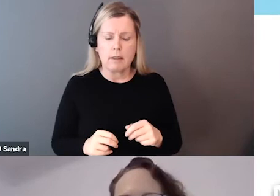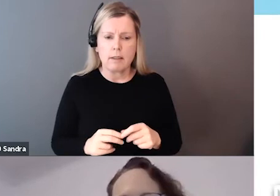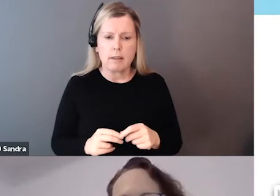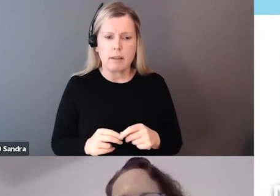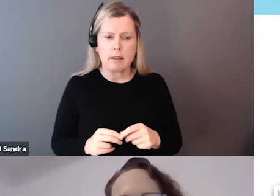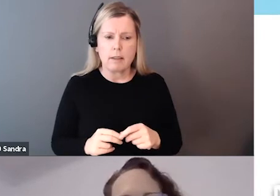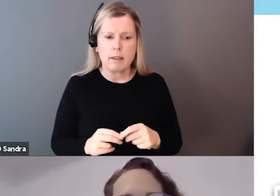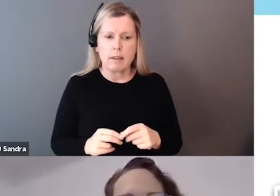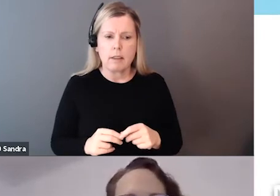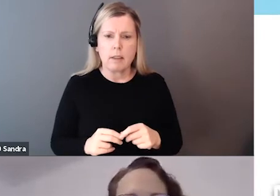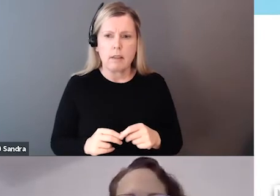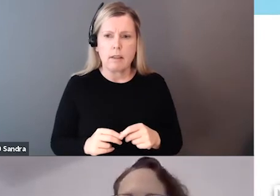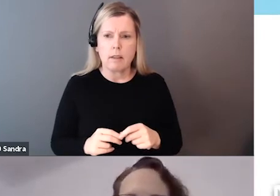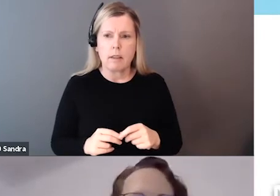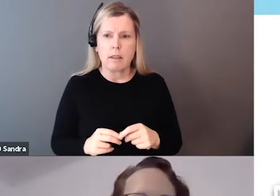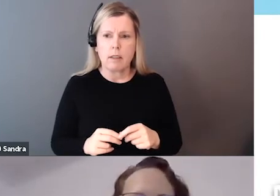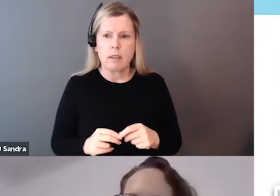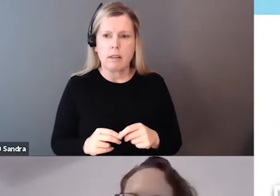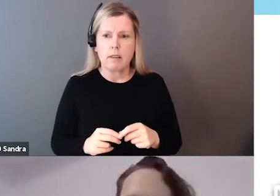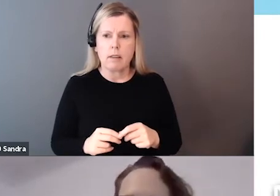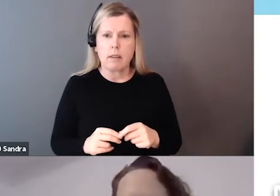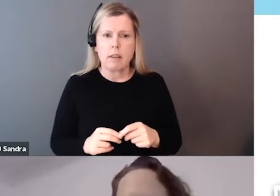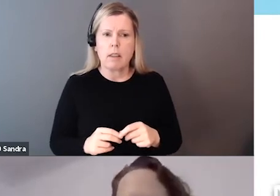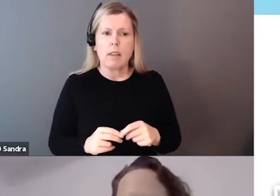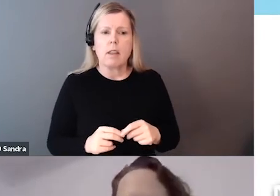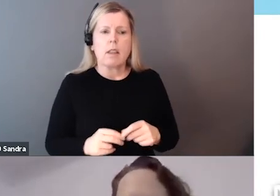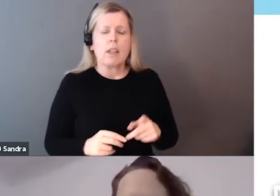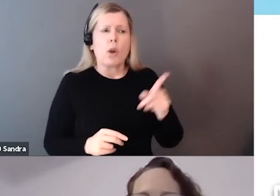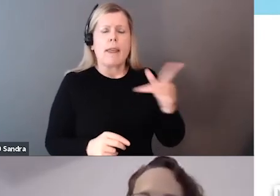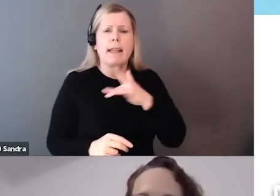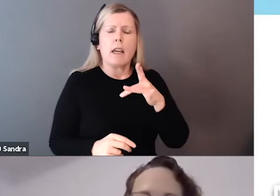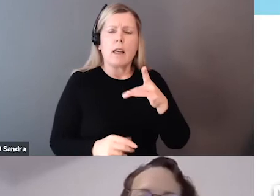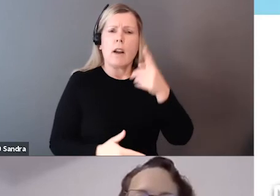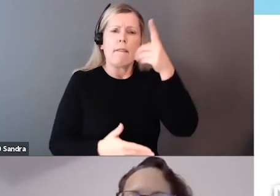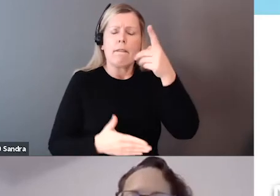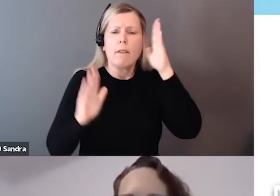A lot of it focuses on sort of the best practices approach, like what are what are the ideal ways to